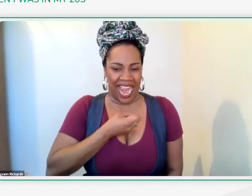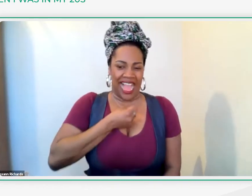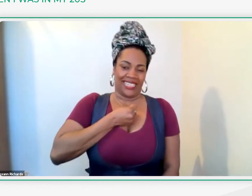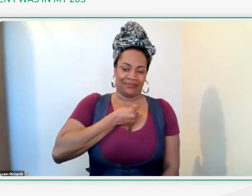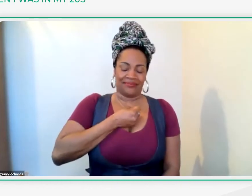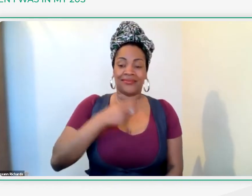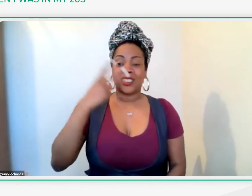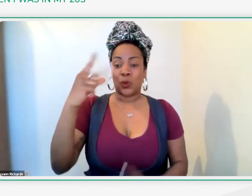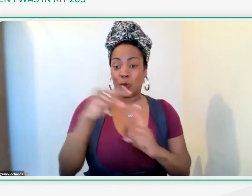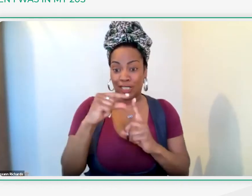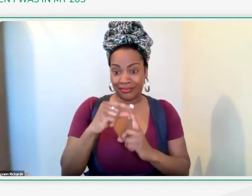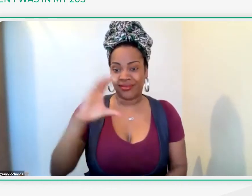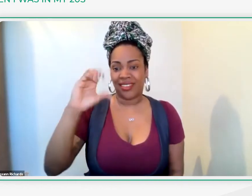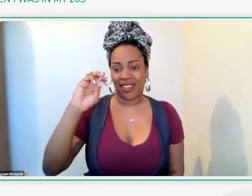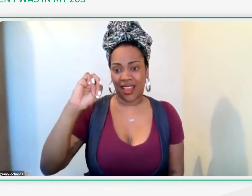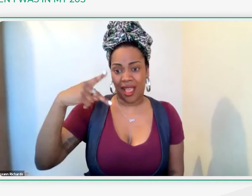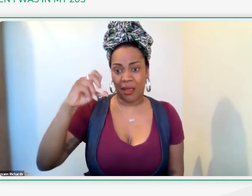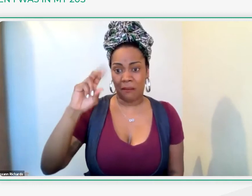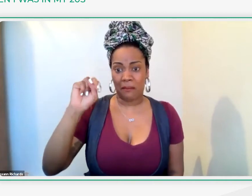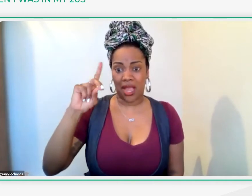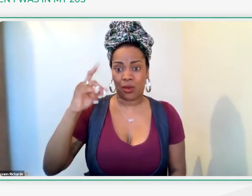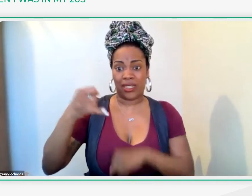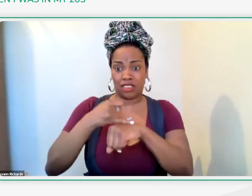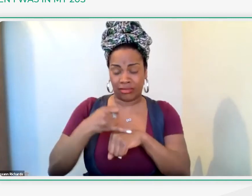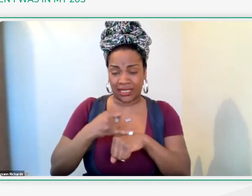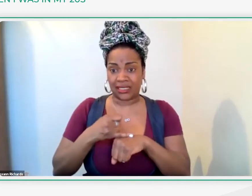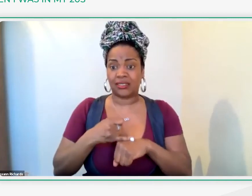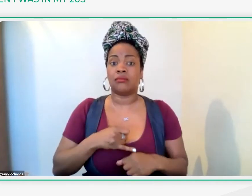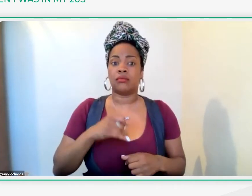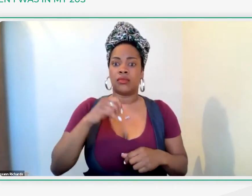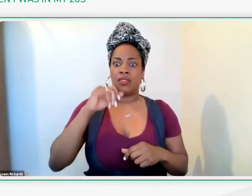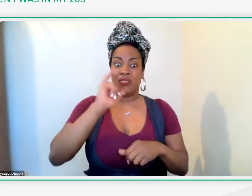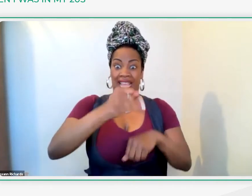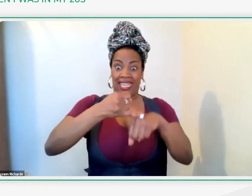Next slide, please. I was going to make a comment, and then I decided to hold it until this slide.